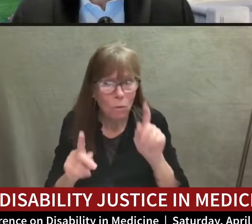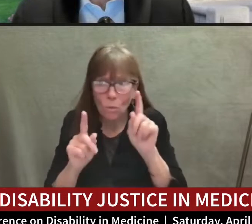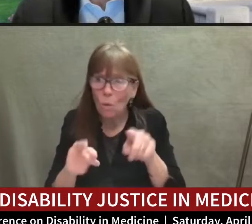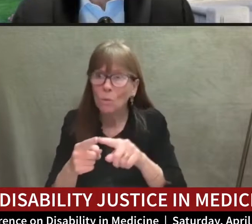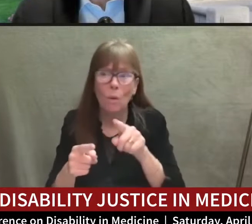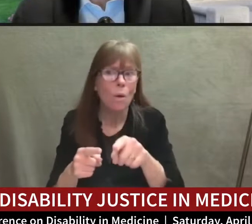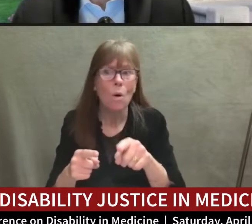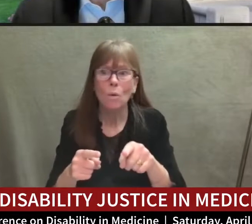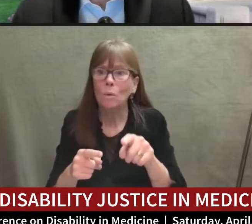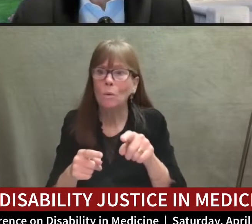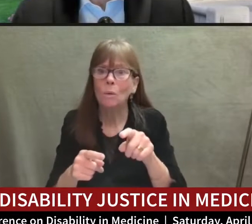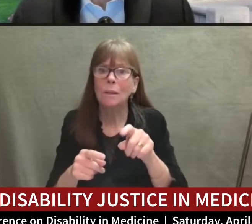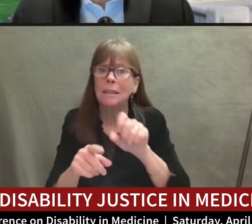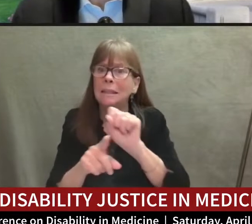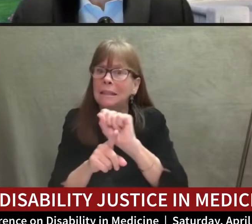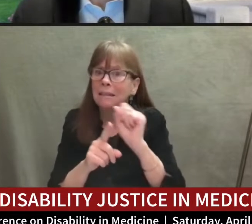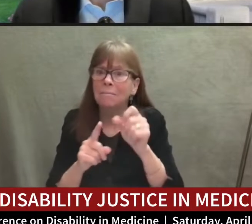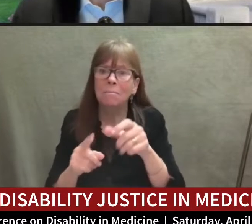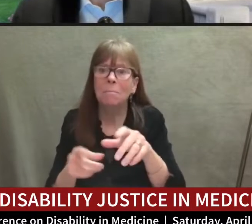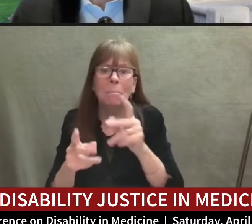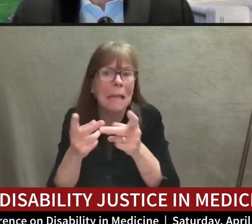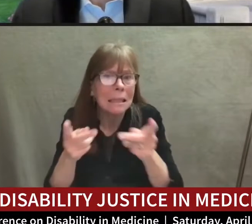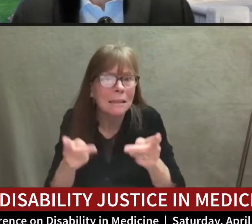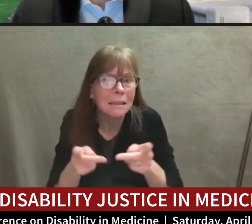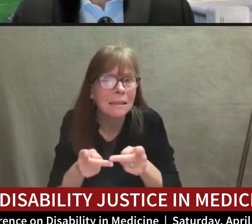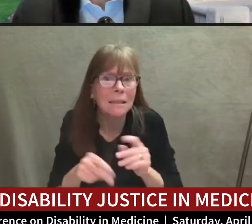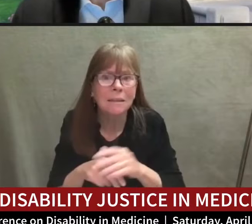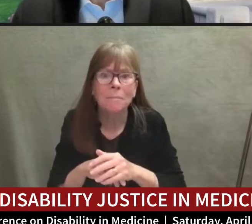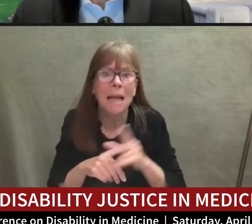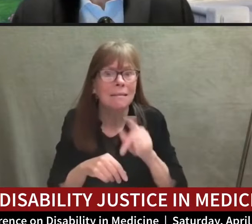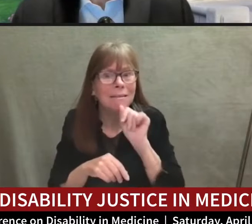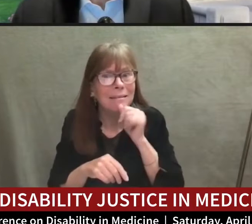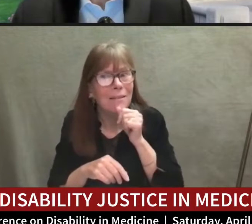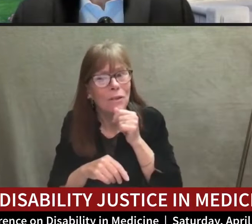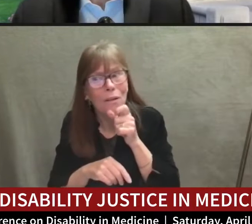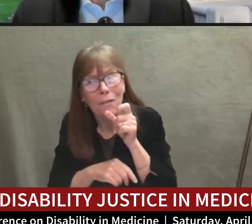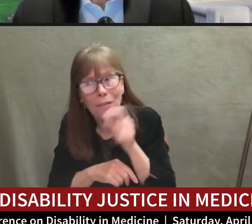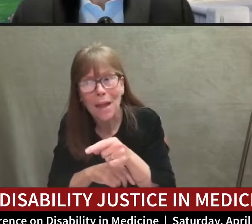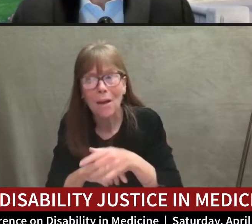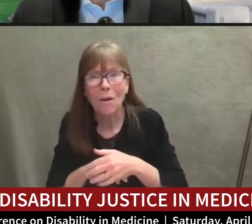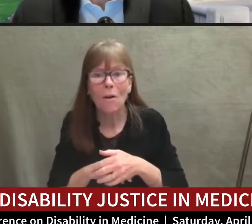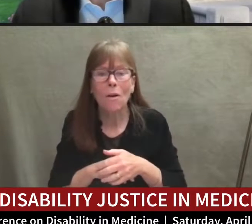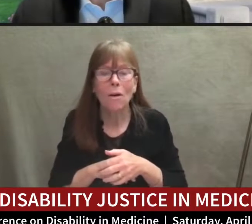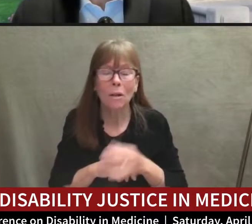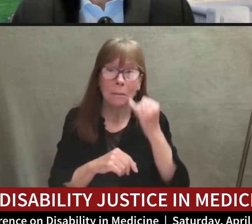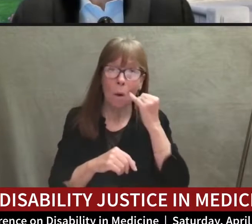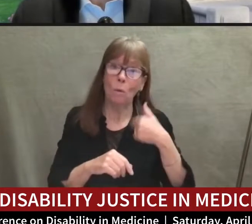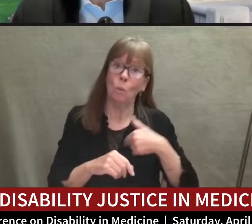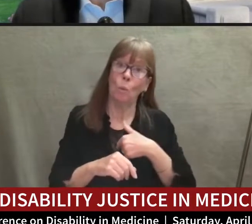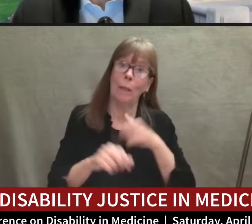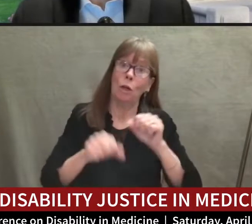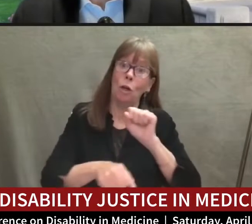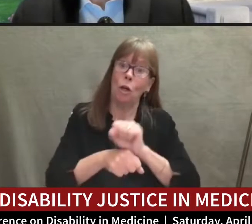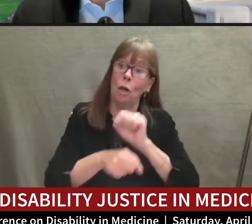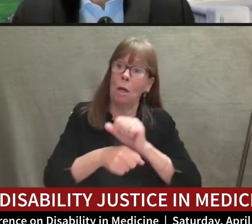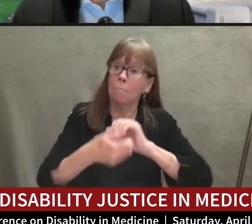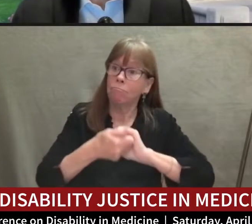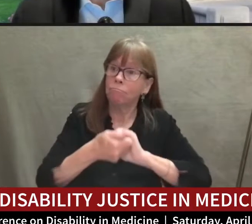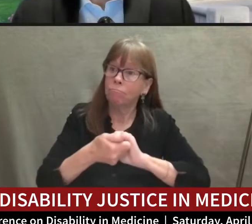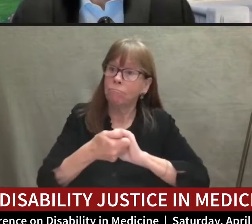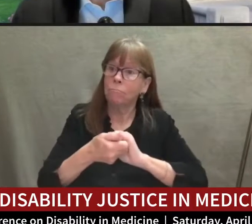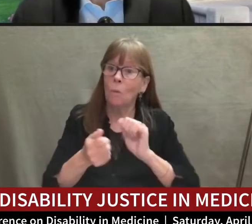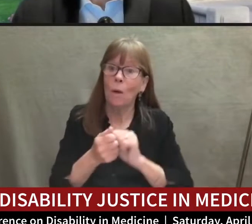harmed by them? What if we actually collaborated and partnered with communities that are most